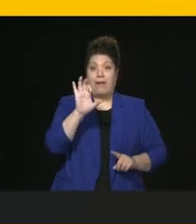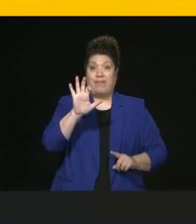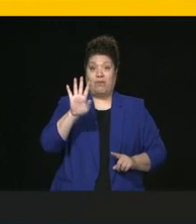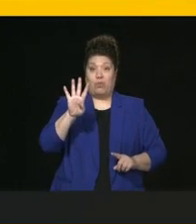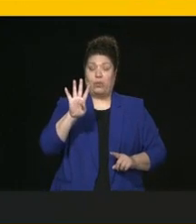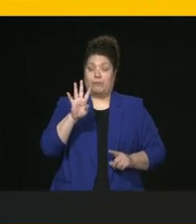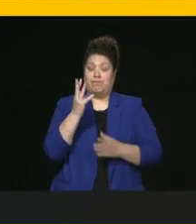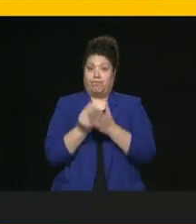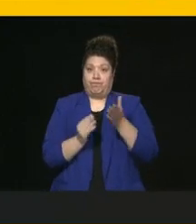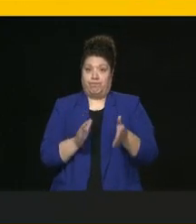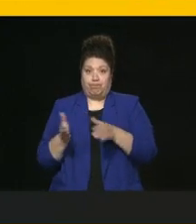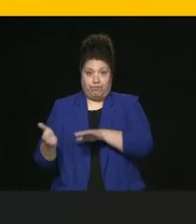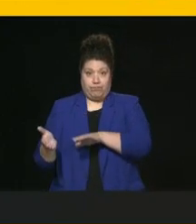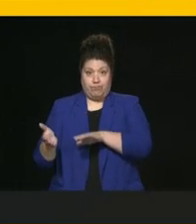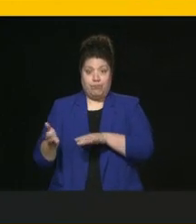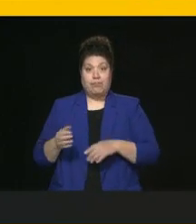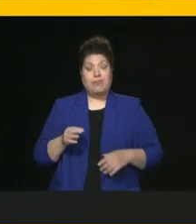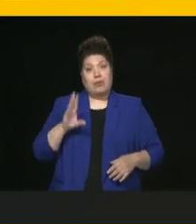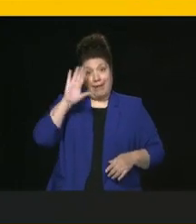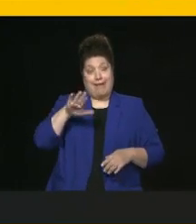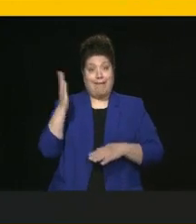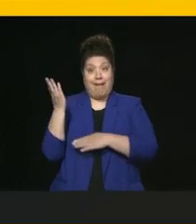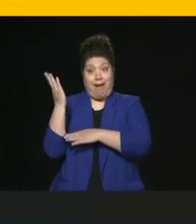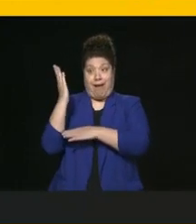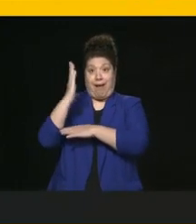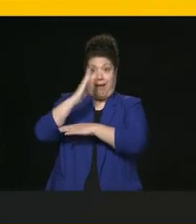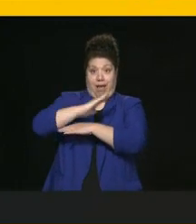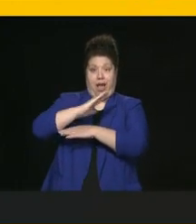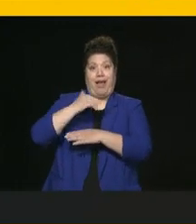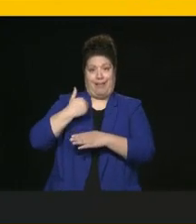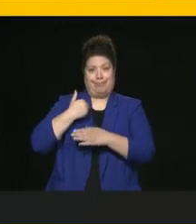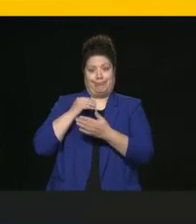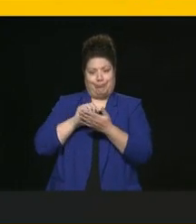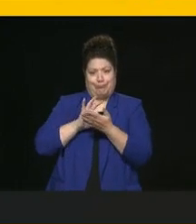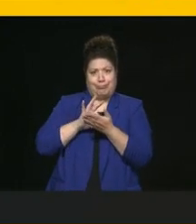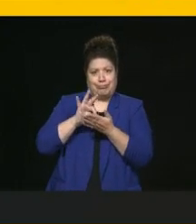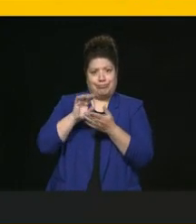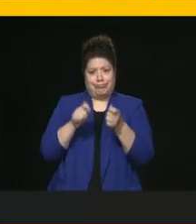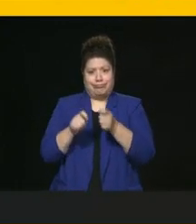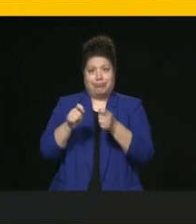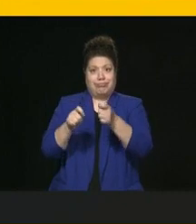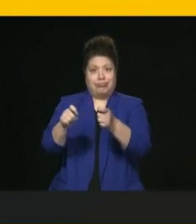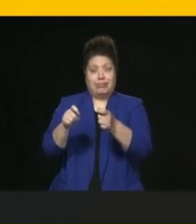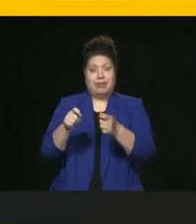INCLUDING 954 DEATHS. THESE NUMBERS CHANGE THROUGHOUT THE DAY.